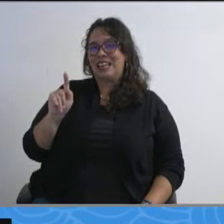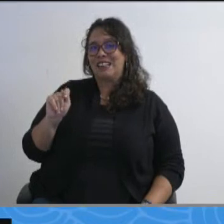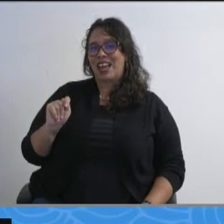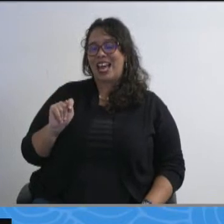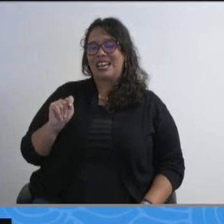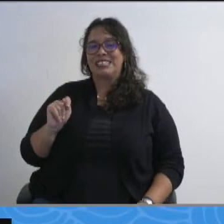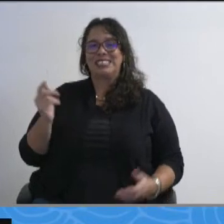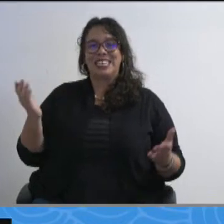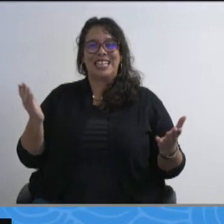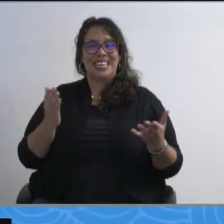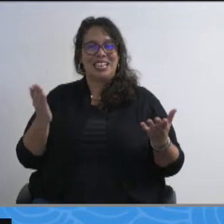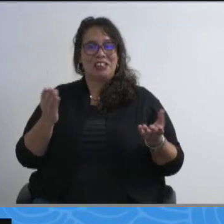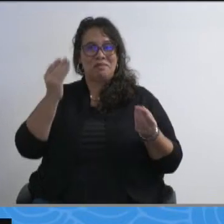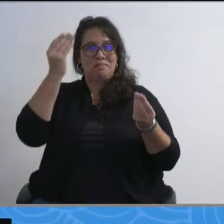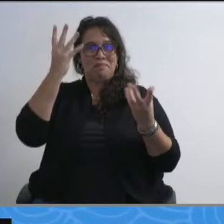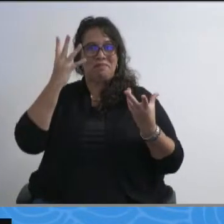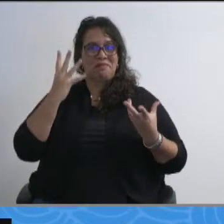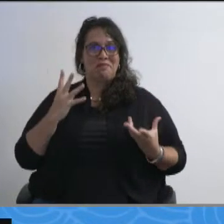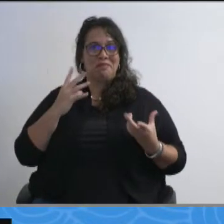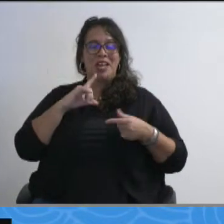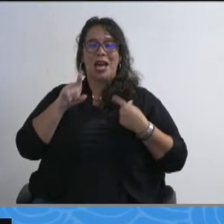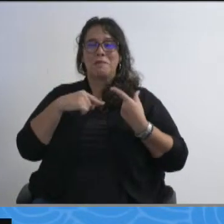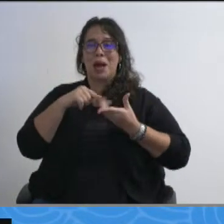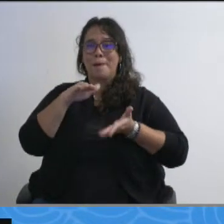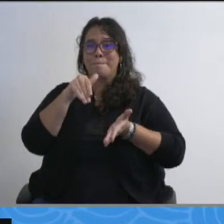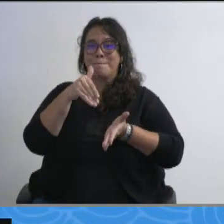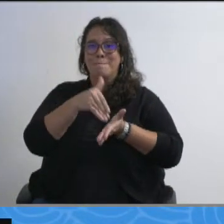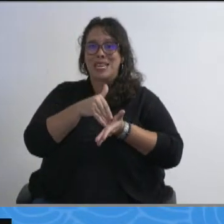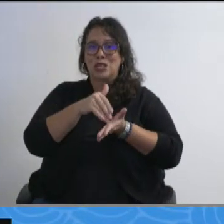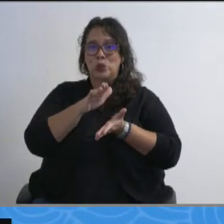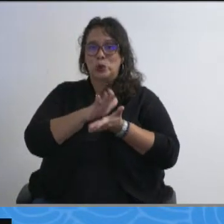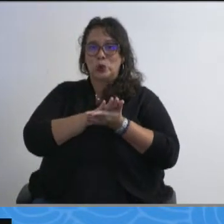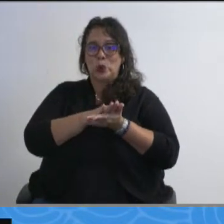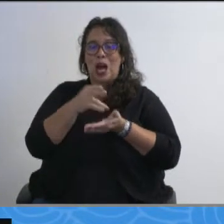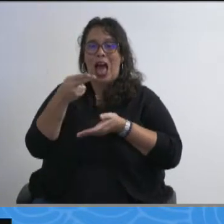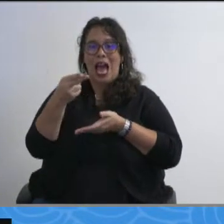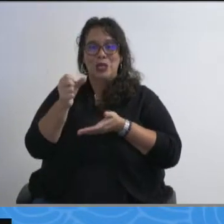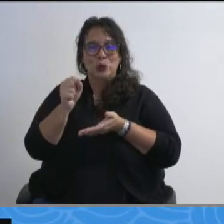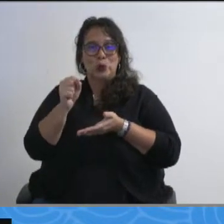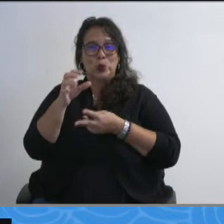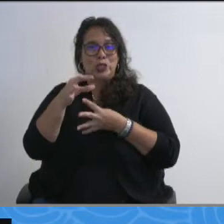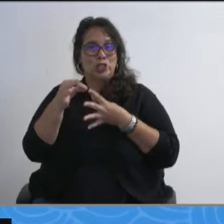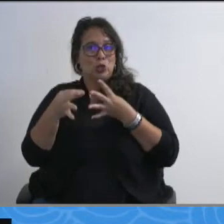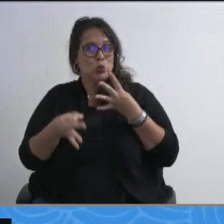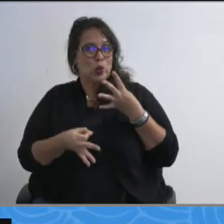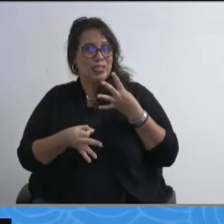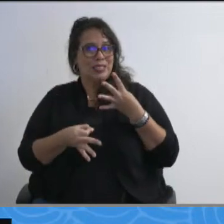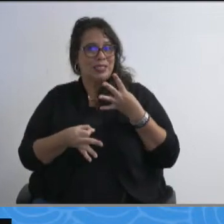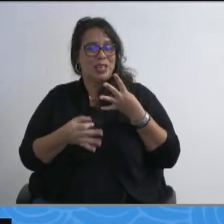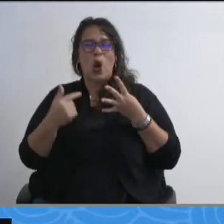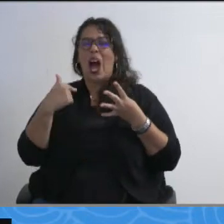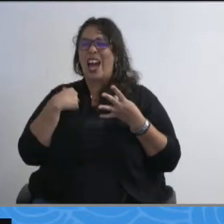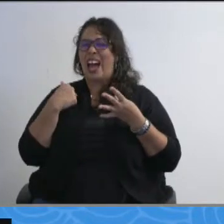on Middle School and High School Choice. So, Ms. Fast, I'm gonna go ahead and stop sharing my screen,